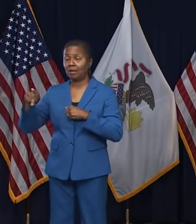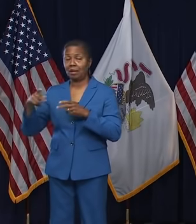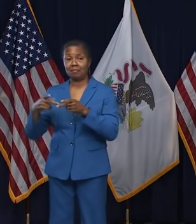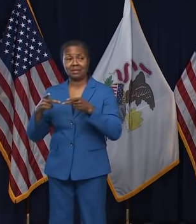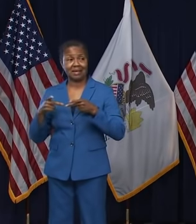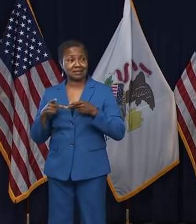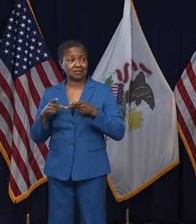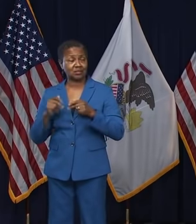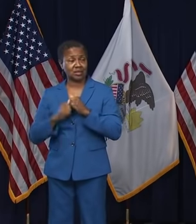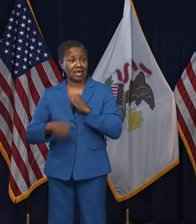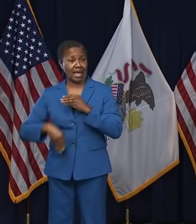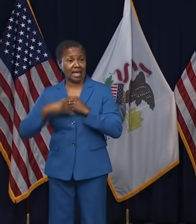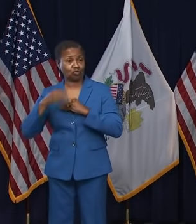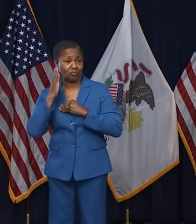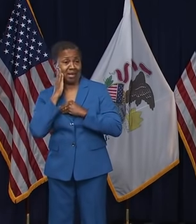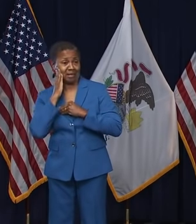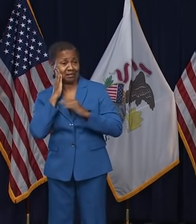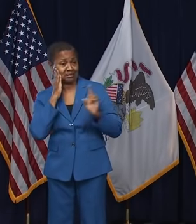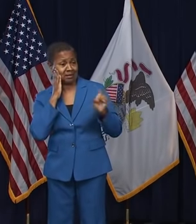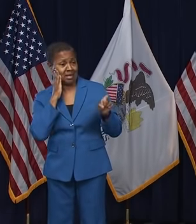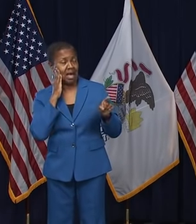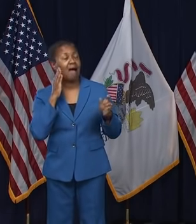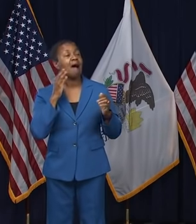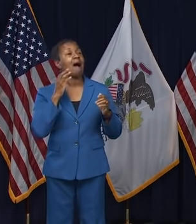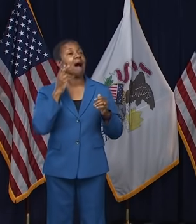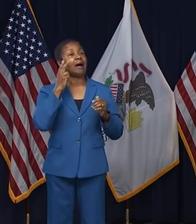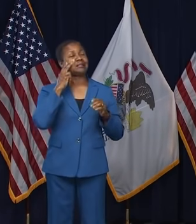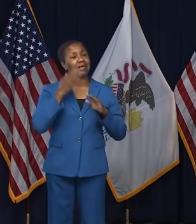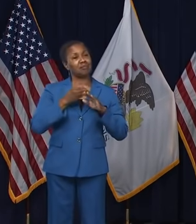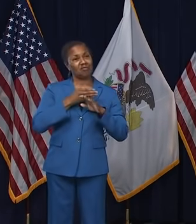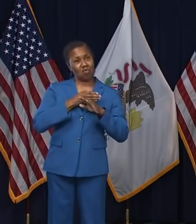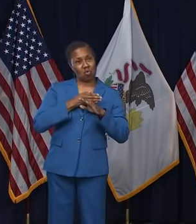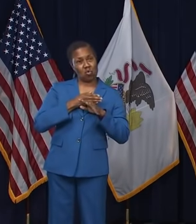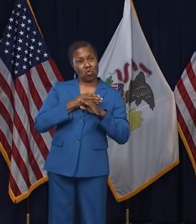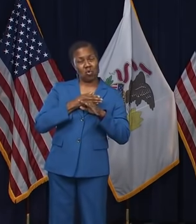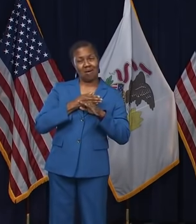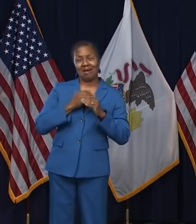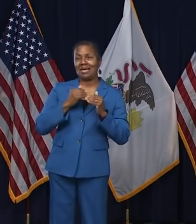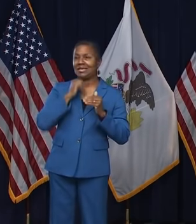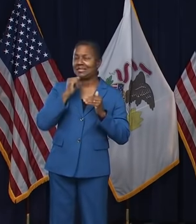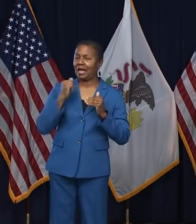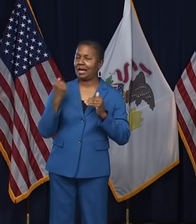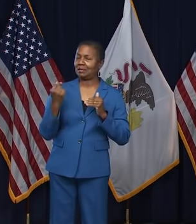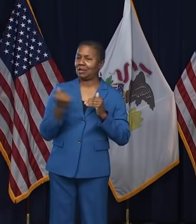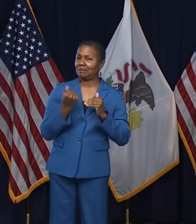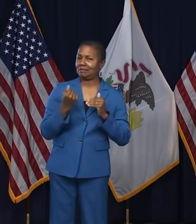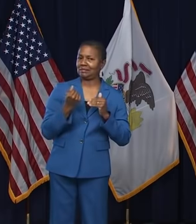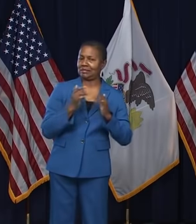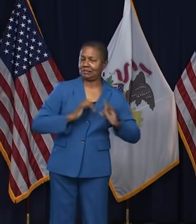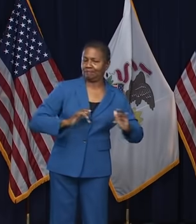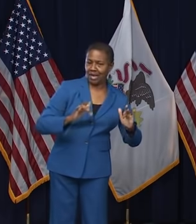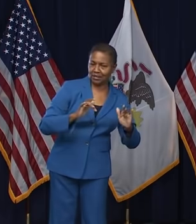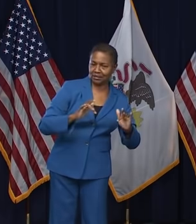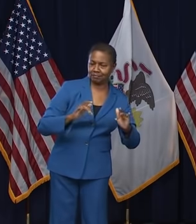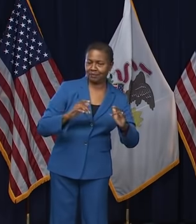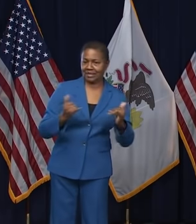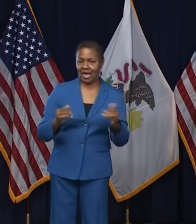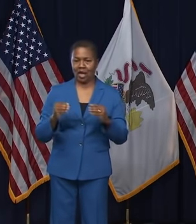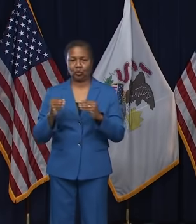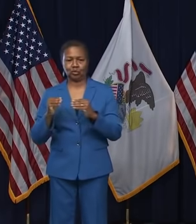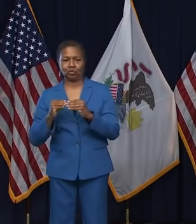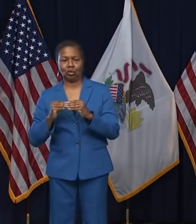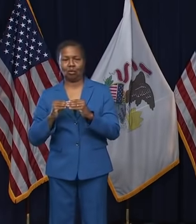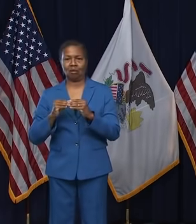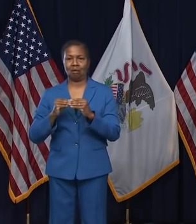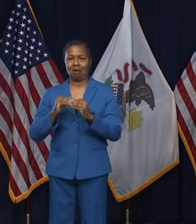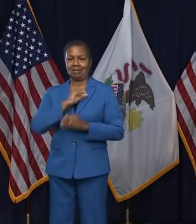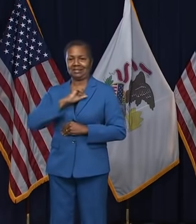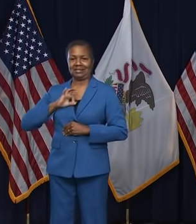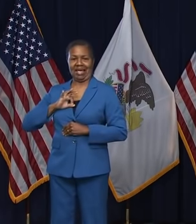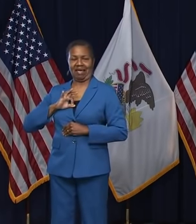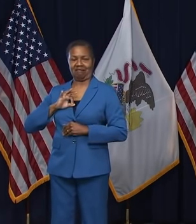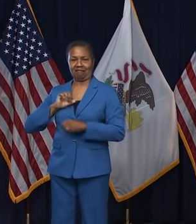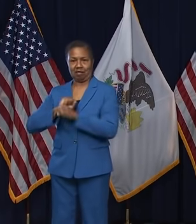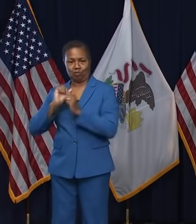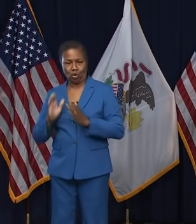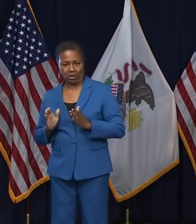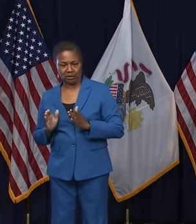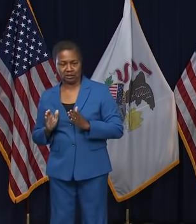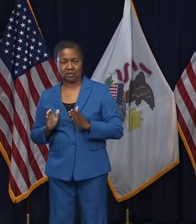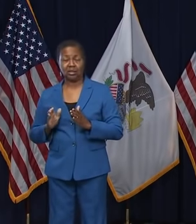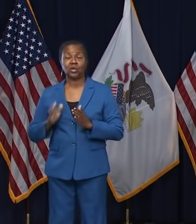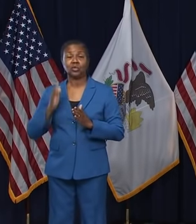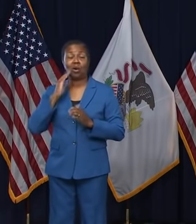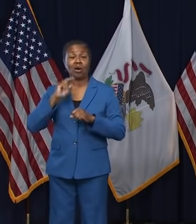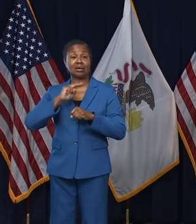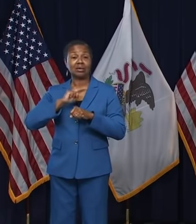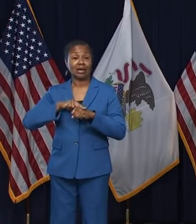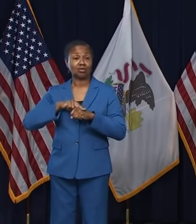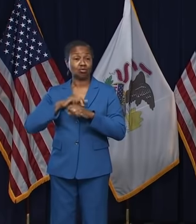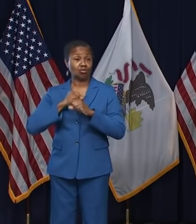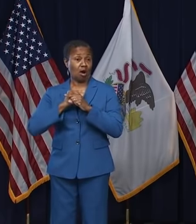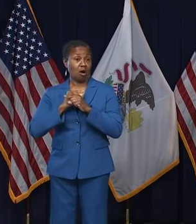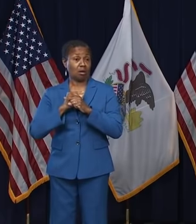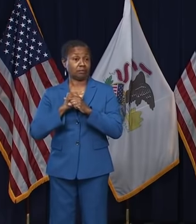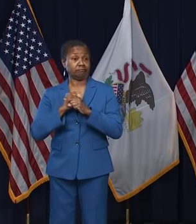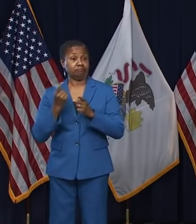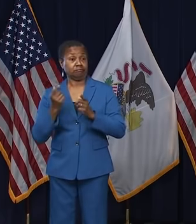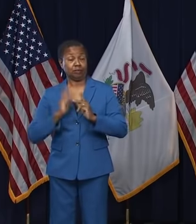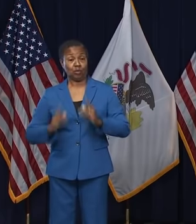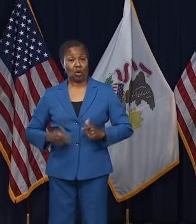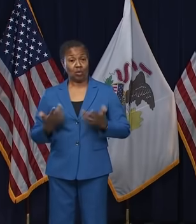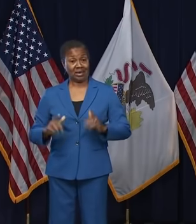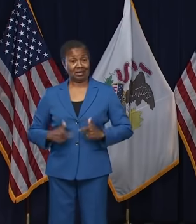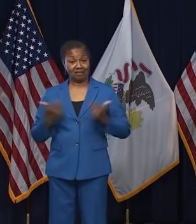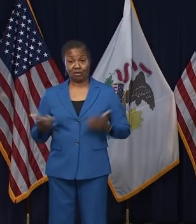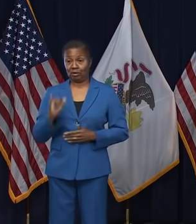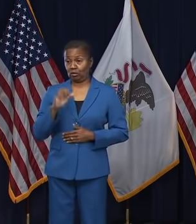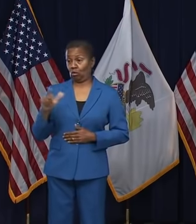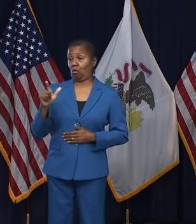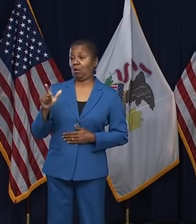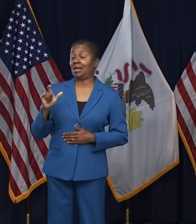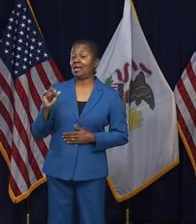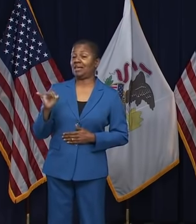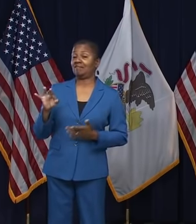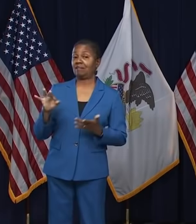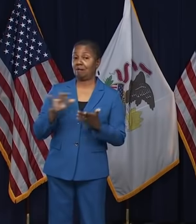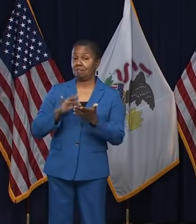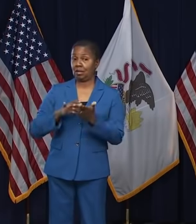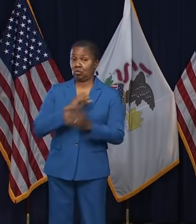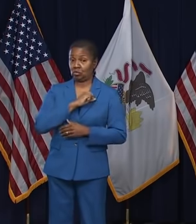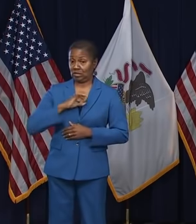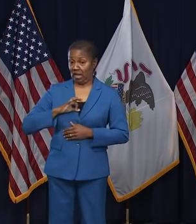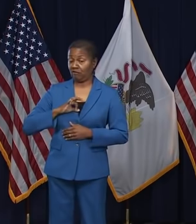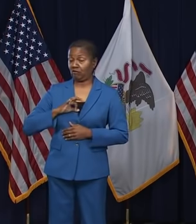that there was a different area